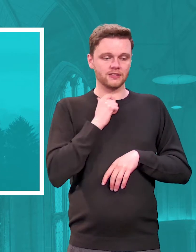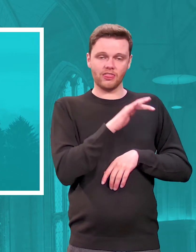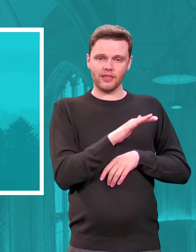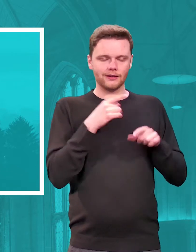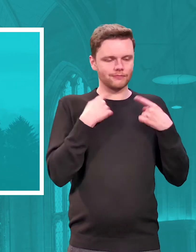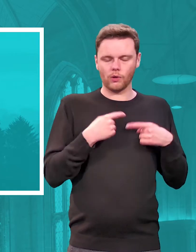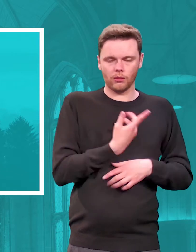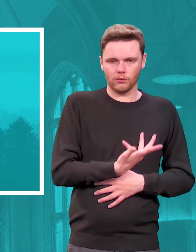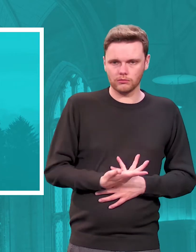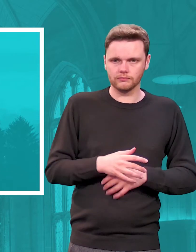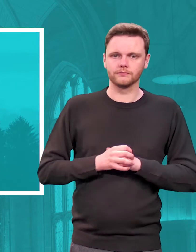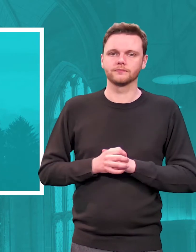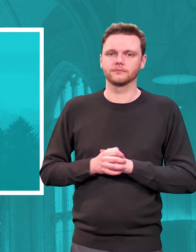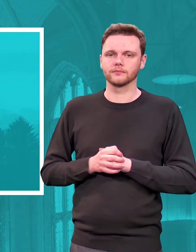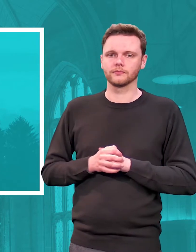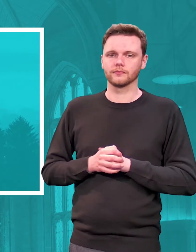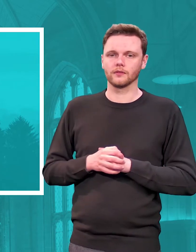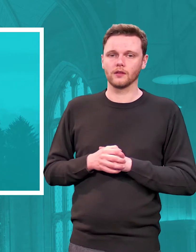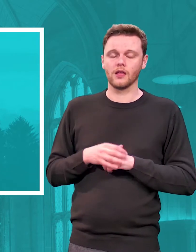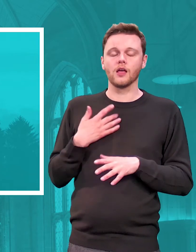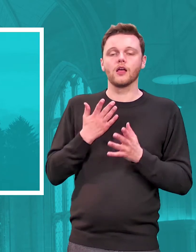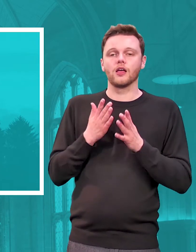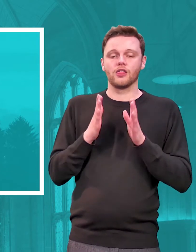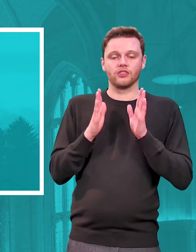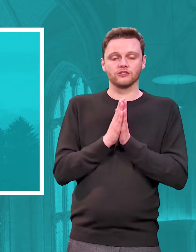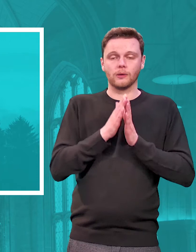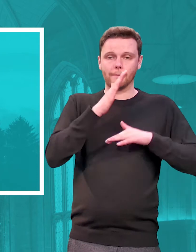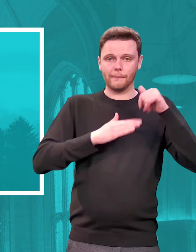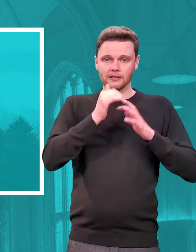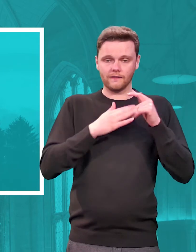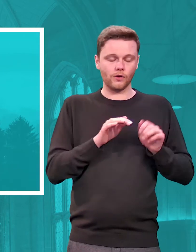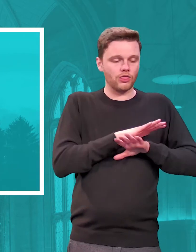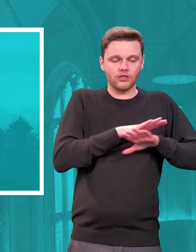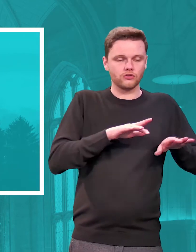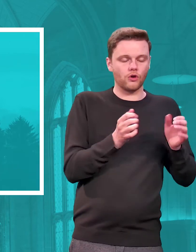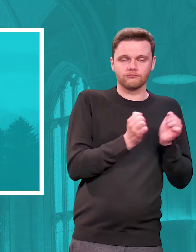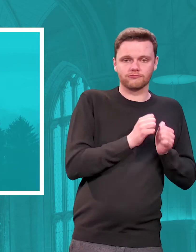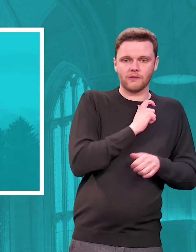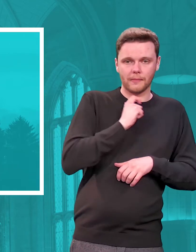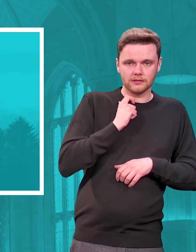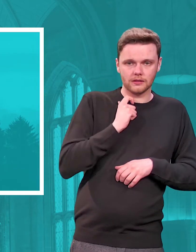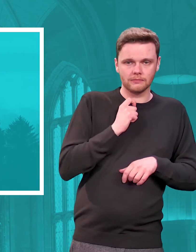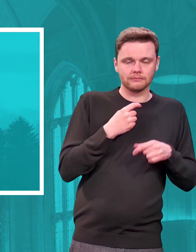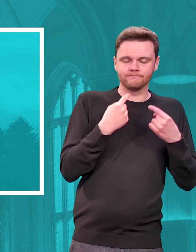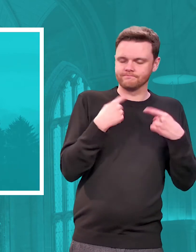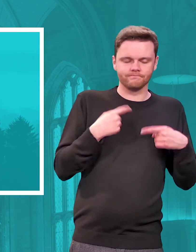The church building of a non-authorised minister may, though, not be used for the ceremony.